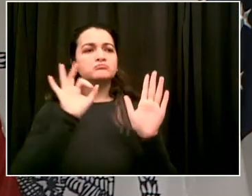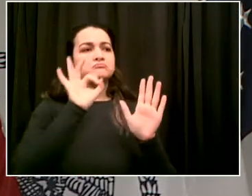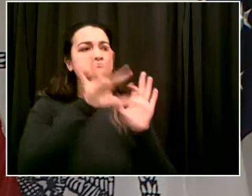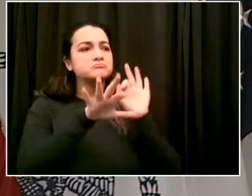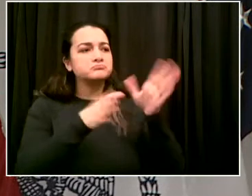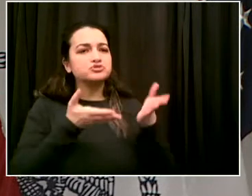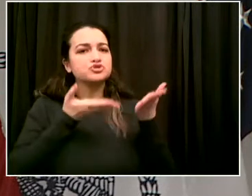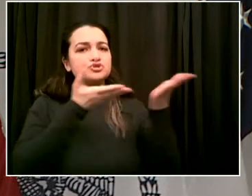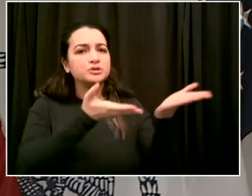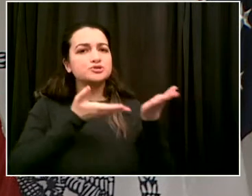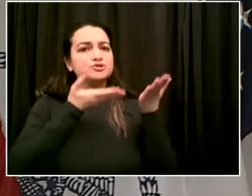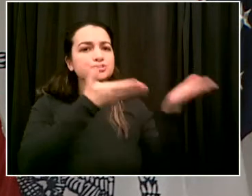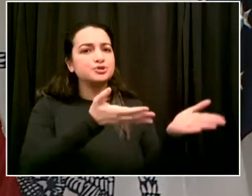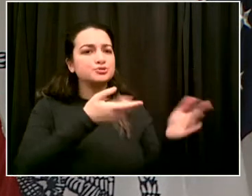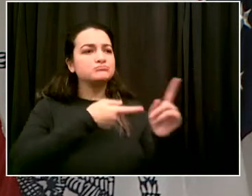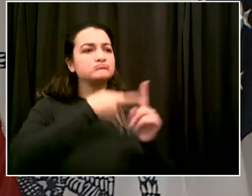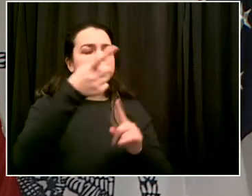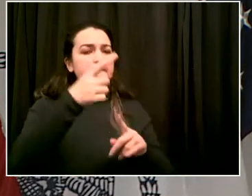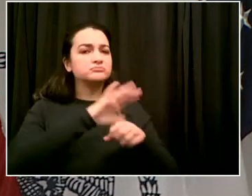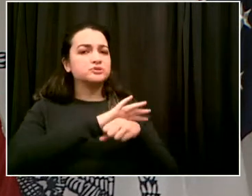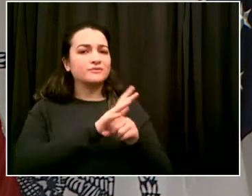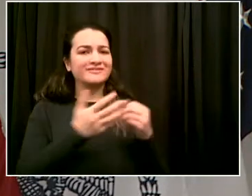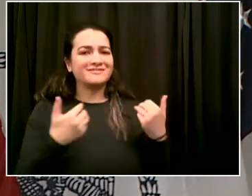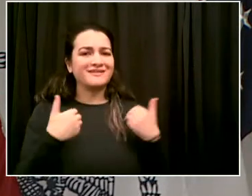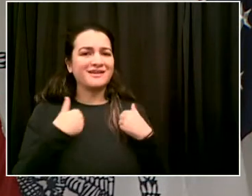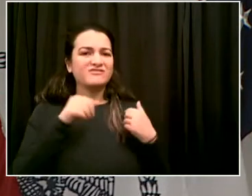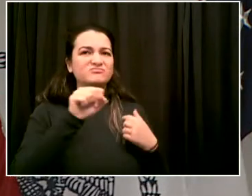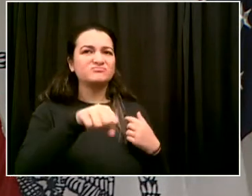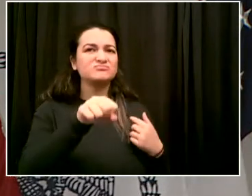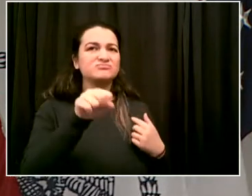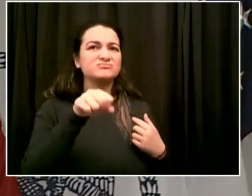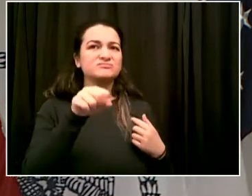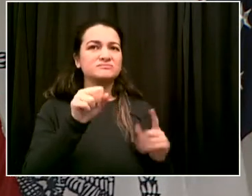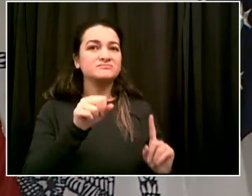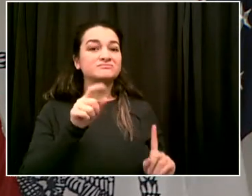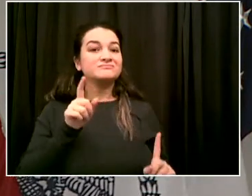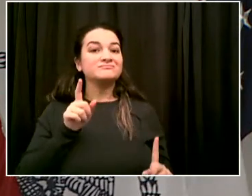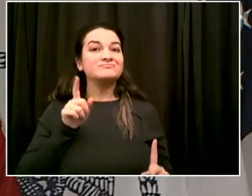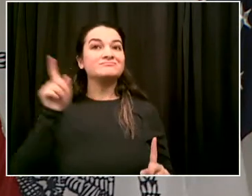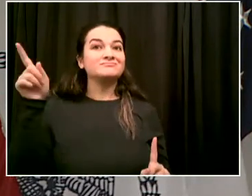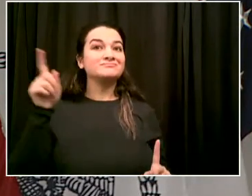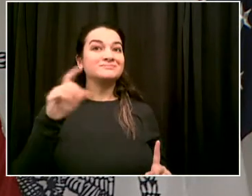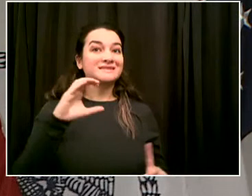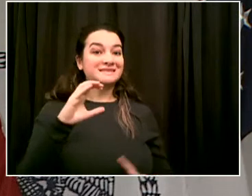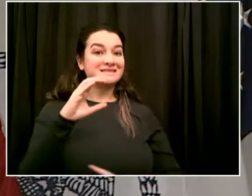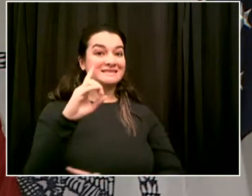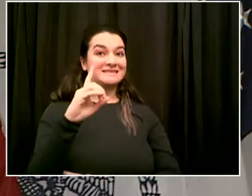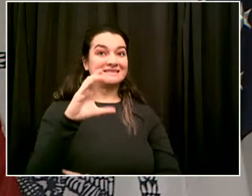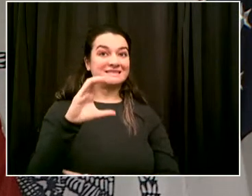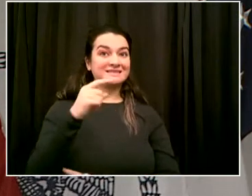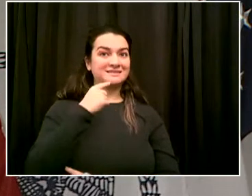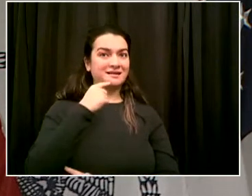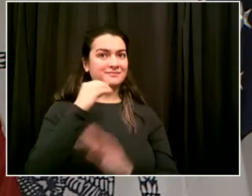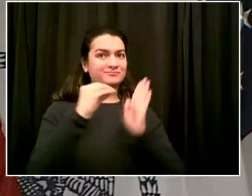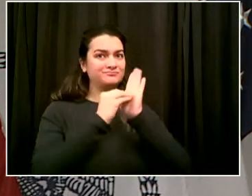SHORTAGE, WHY NOT SAY PEOPLE WHO HHAVE HAHAD COVID RECENTLY SHOULD NOT BE